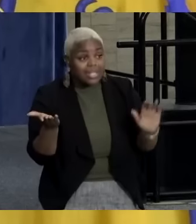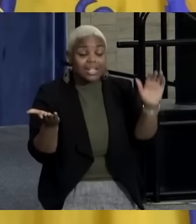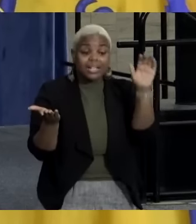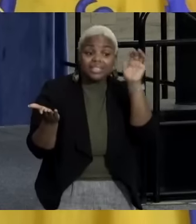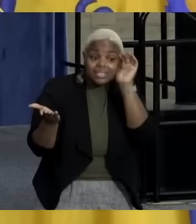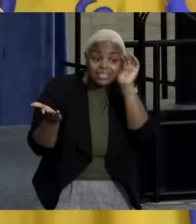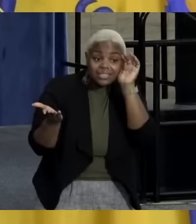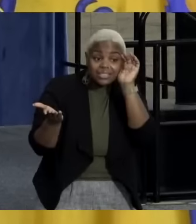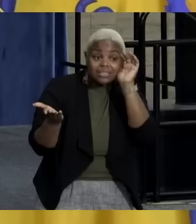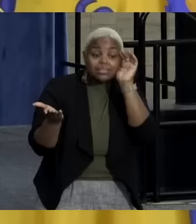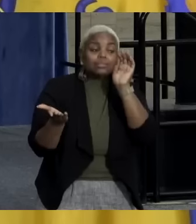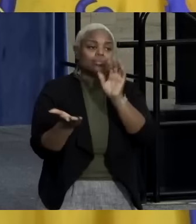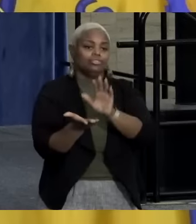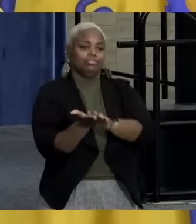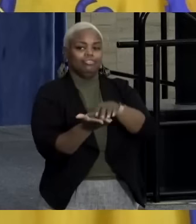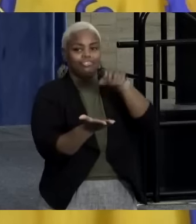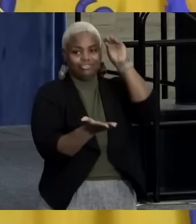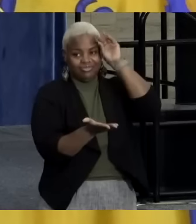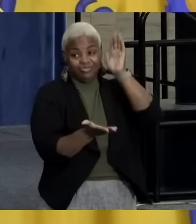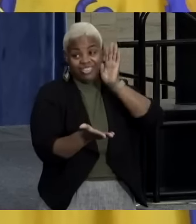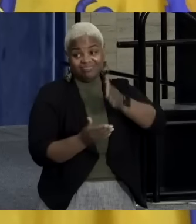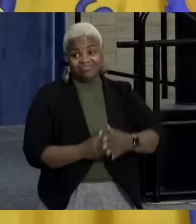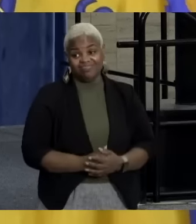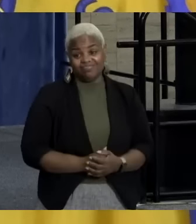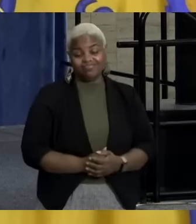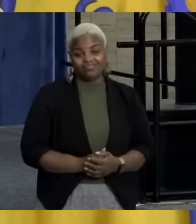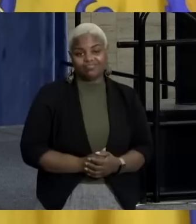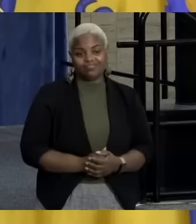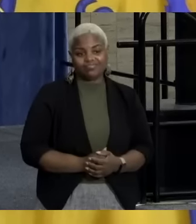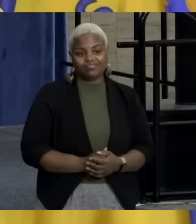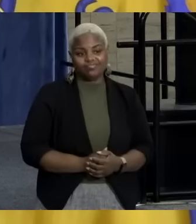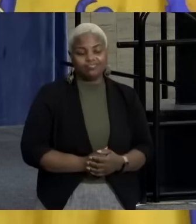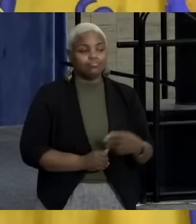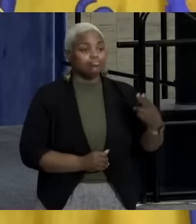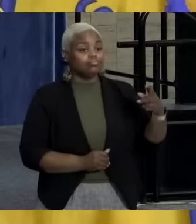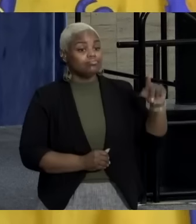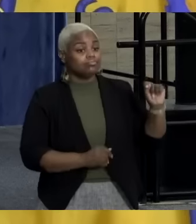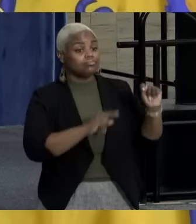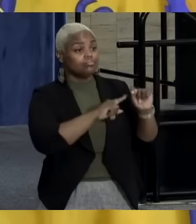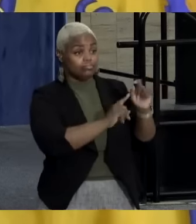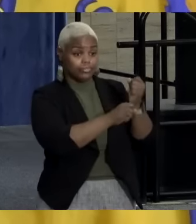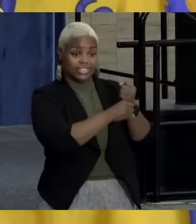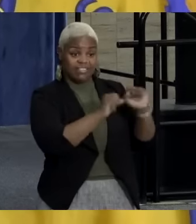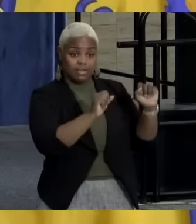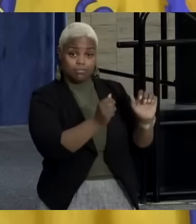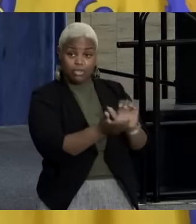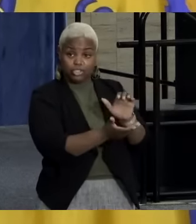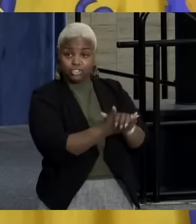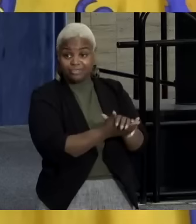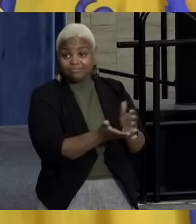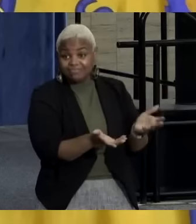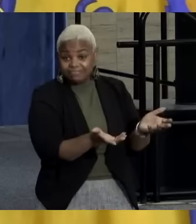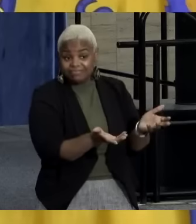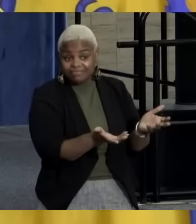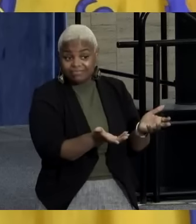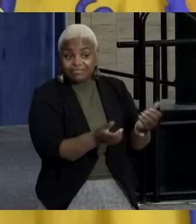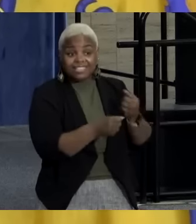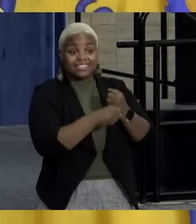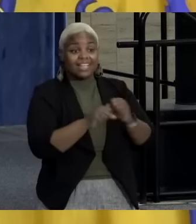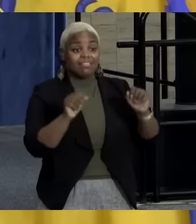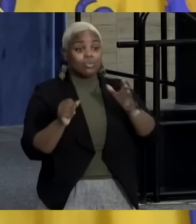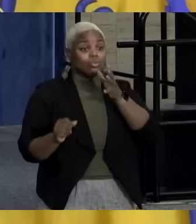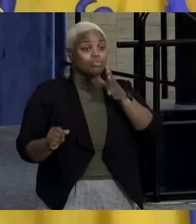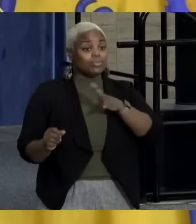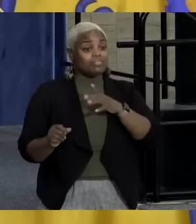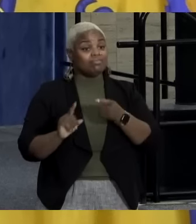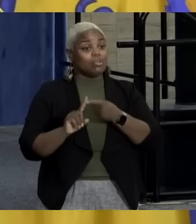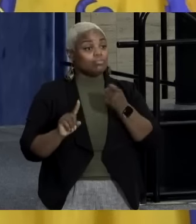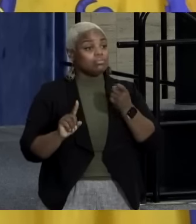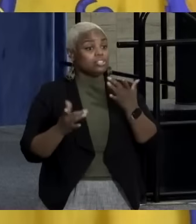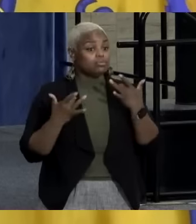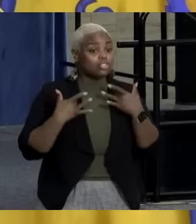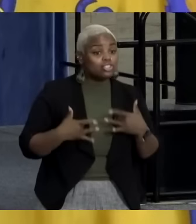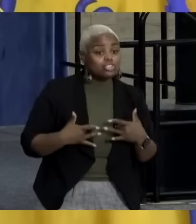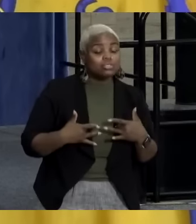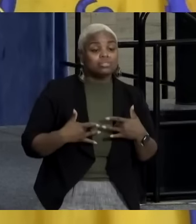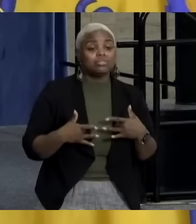a lot. HRT has saved marriages, rescued women from depression, prevented children from going without